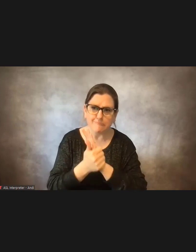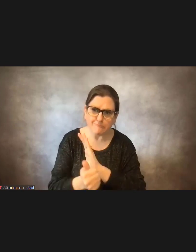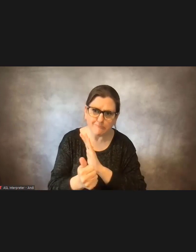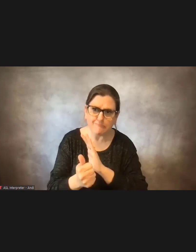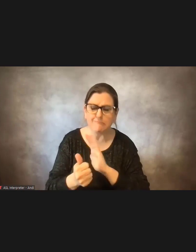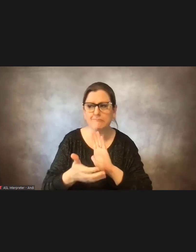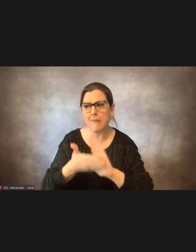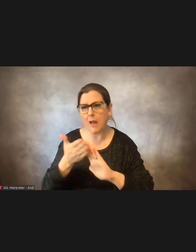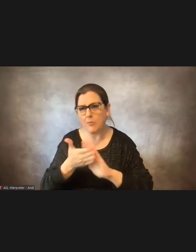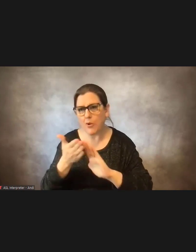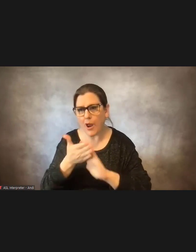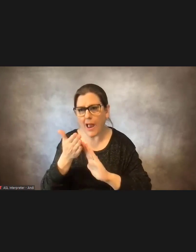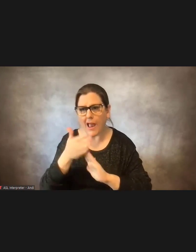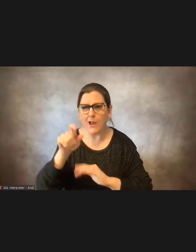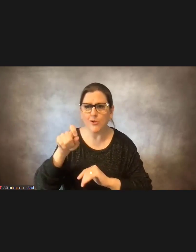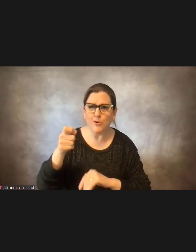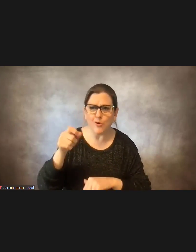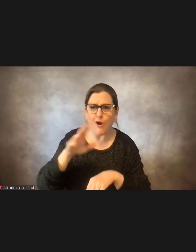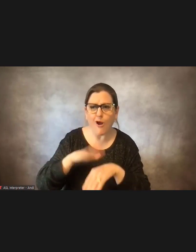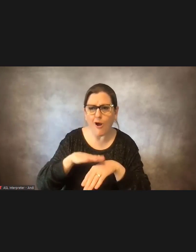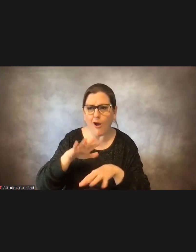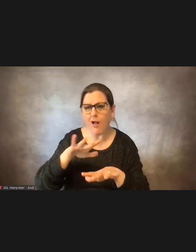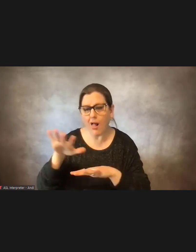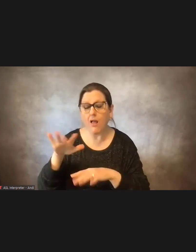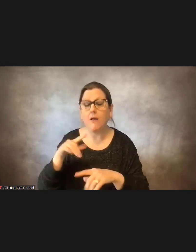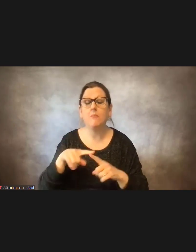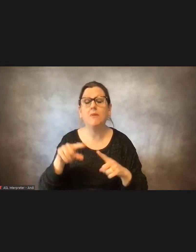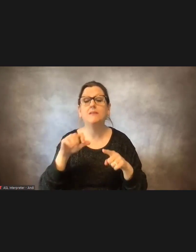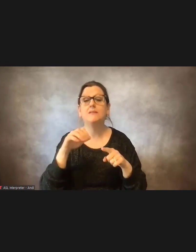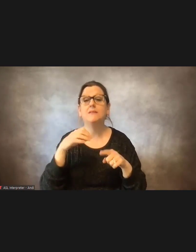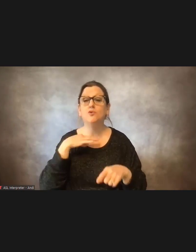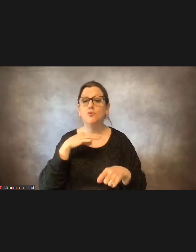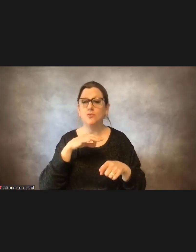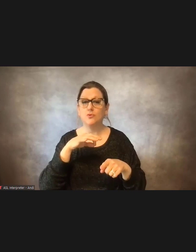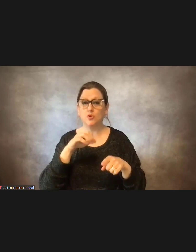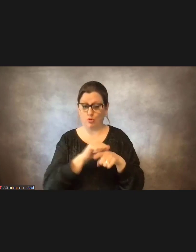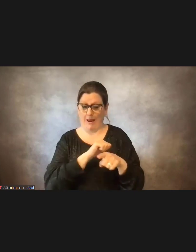operate the equipment and to turn it on, but the training that comes